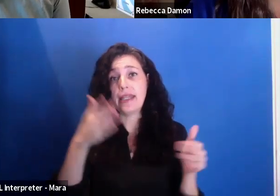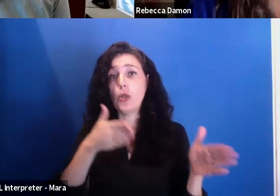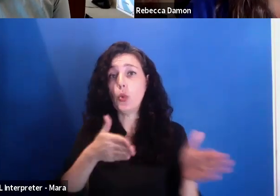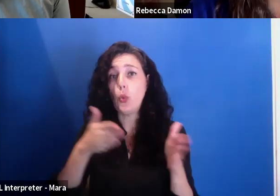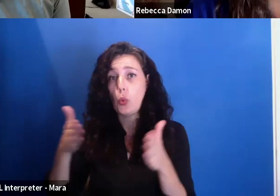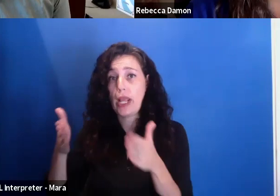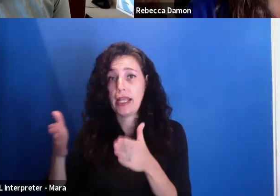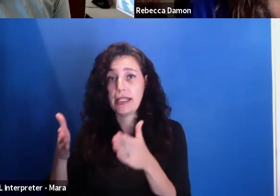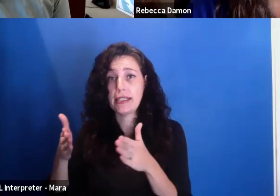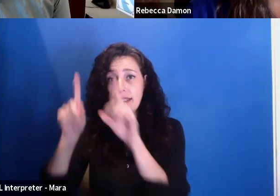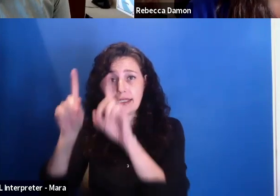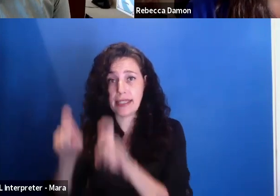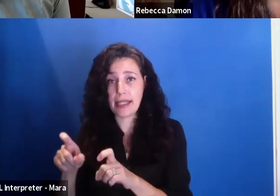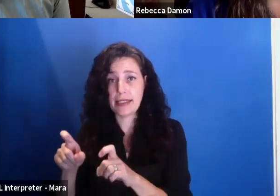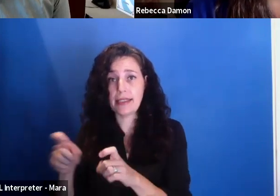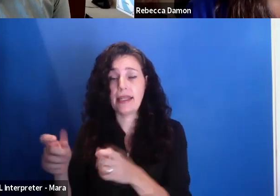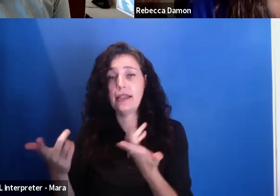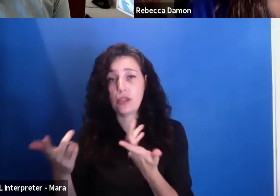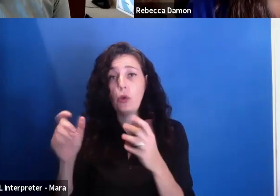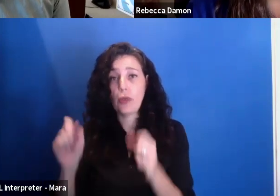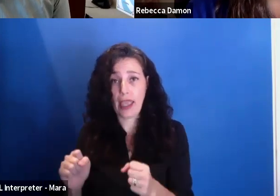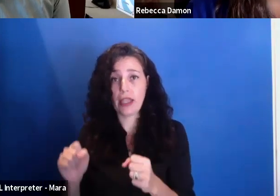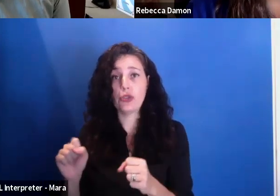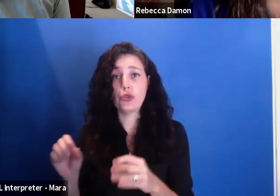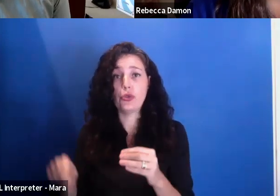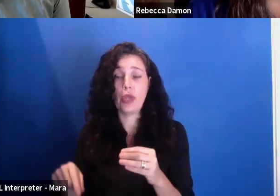including an oral swab. So this is not something that should be highly distressing.